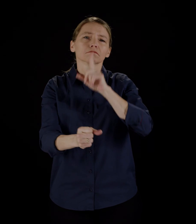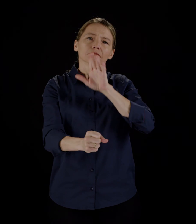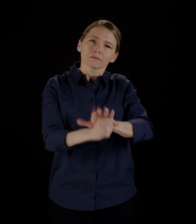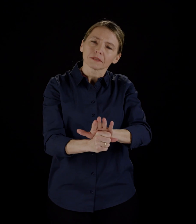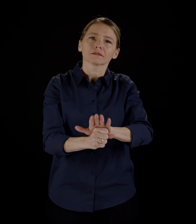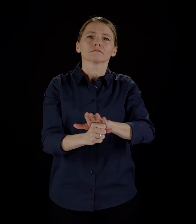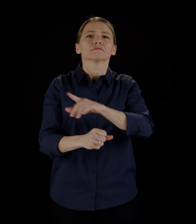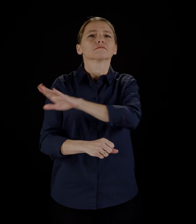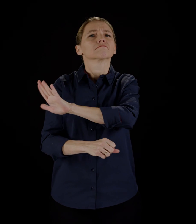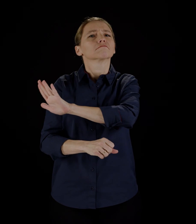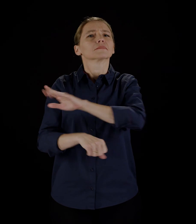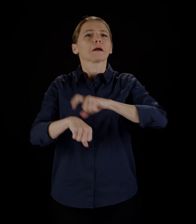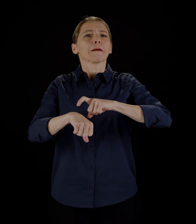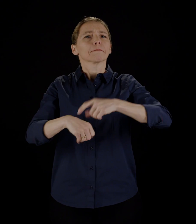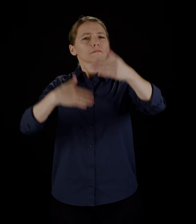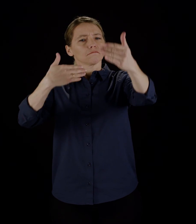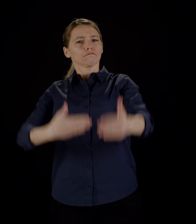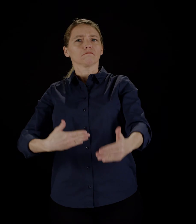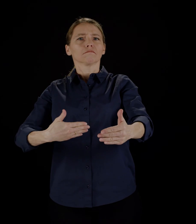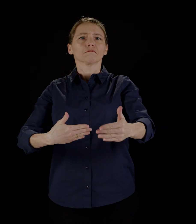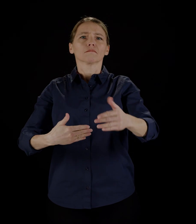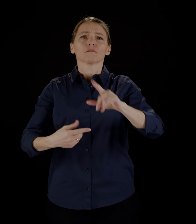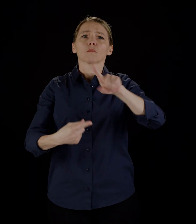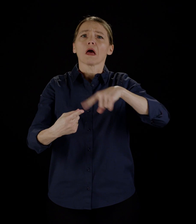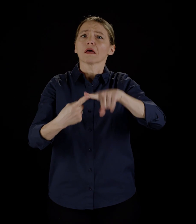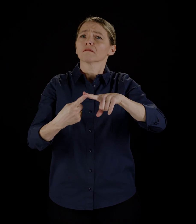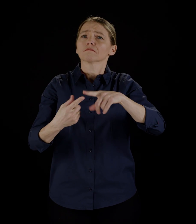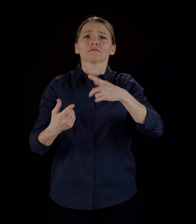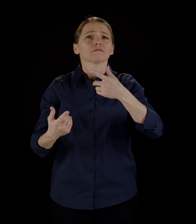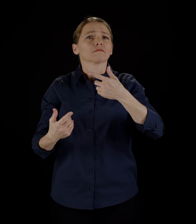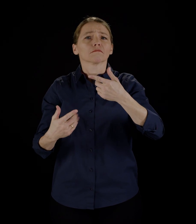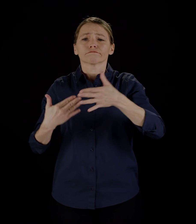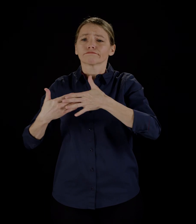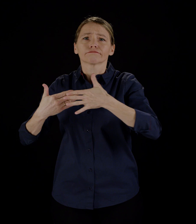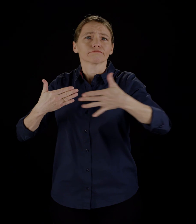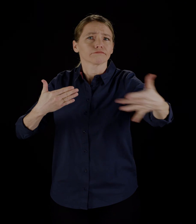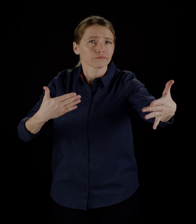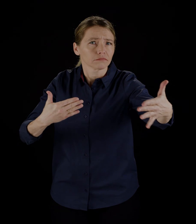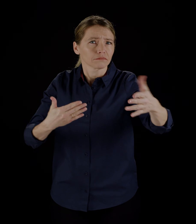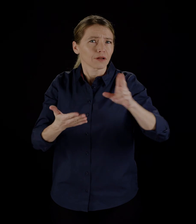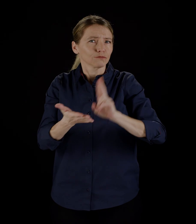For month-to-month contracts, the commitment period is the current month or billing cycle.